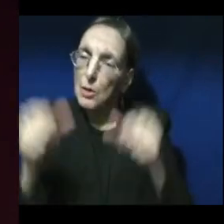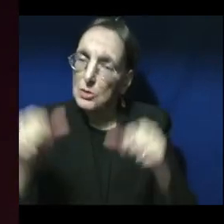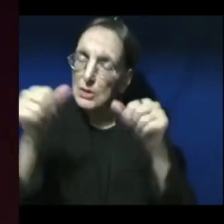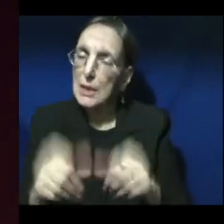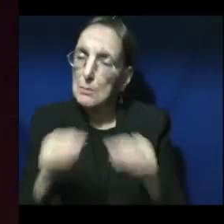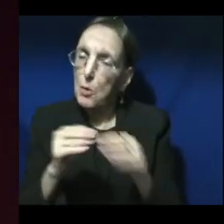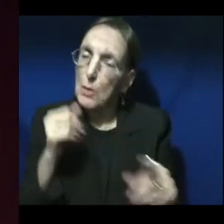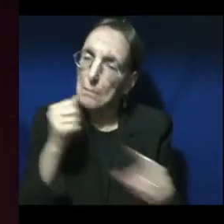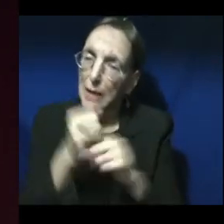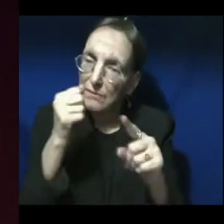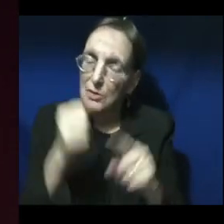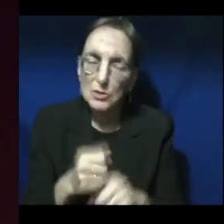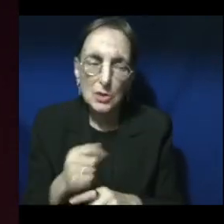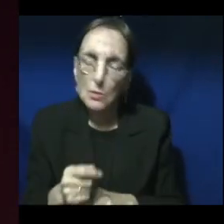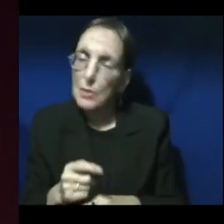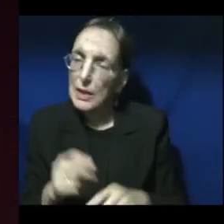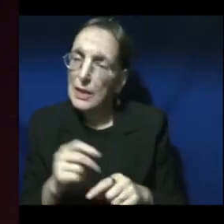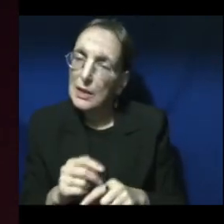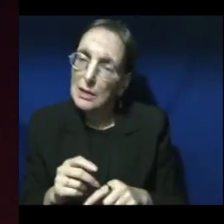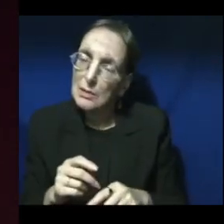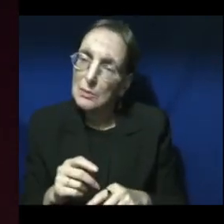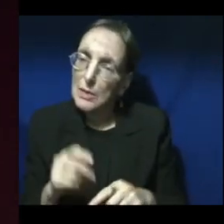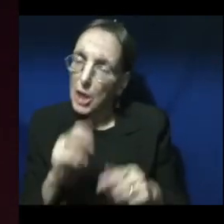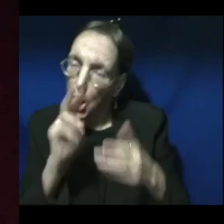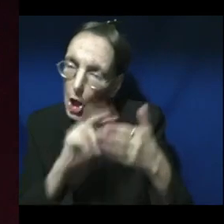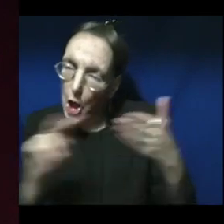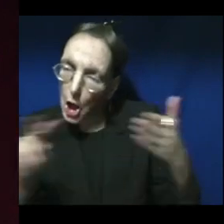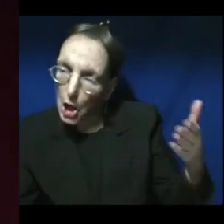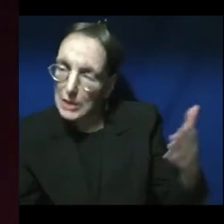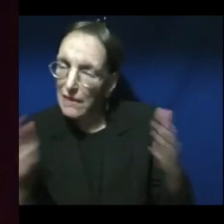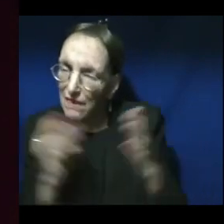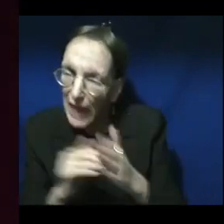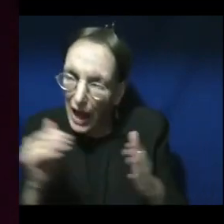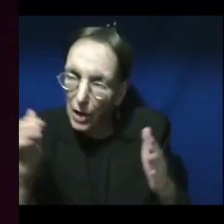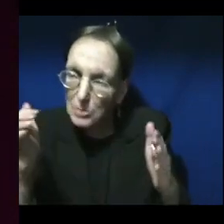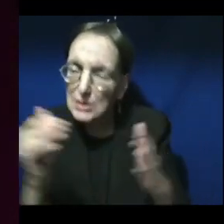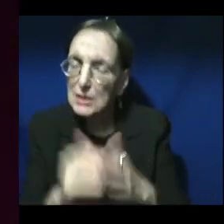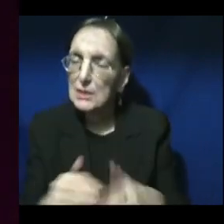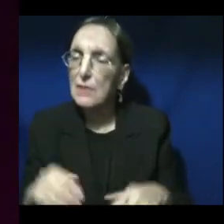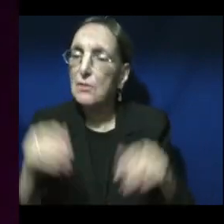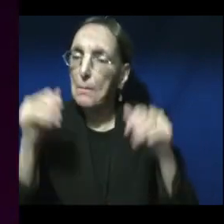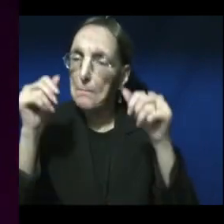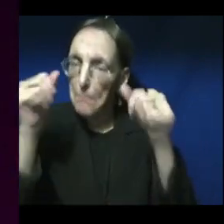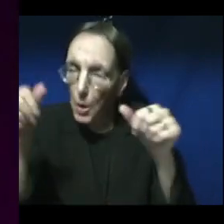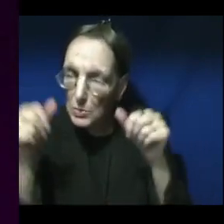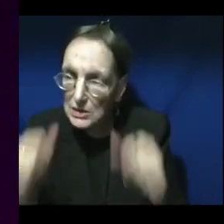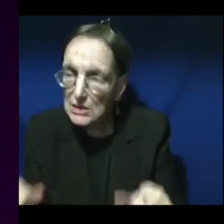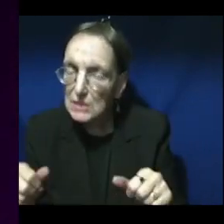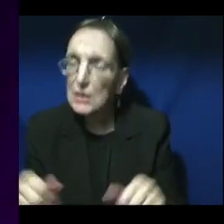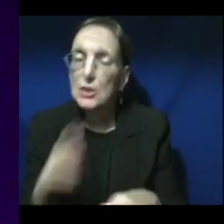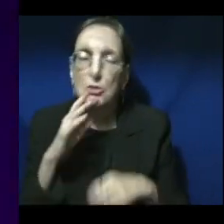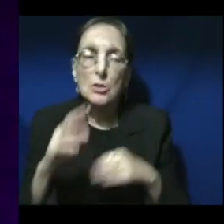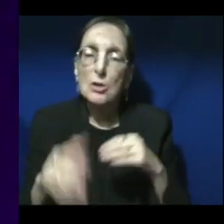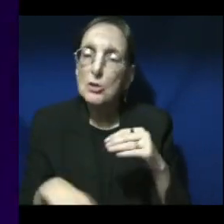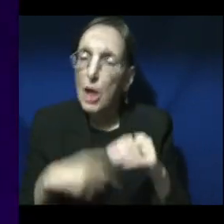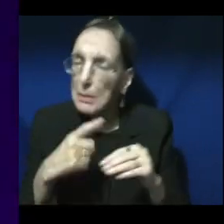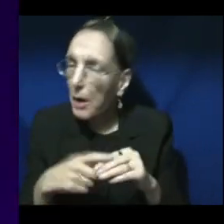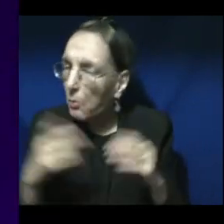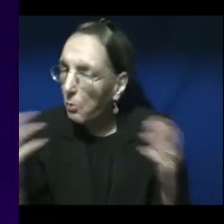looking at the language of those posts. And controlling for what they were talking about and the type of things they were trying to get people to do, we found a very small